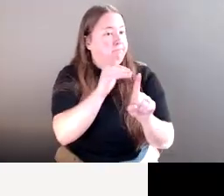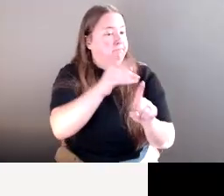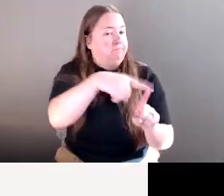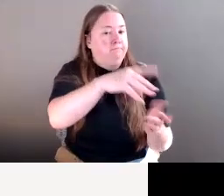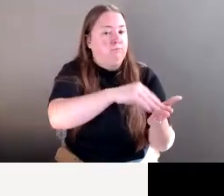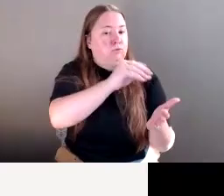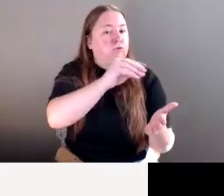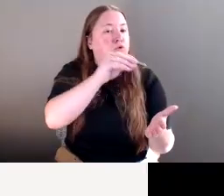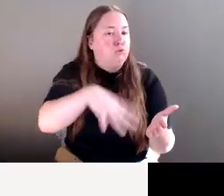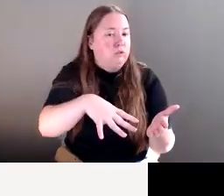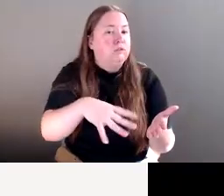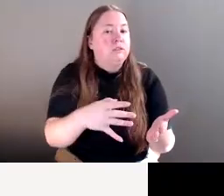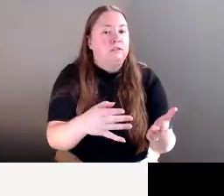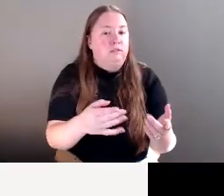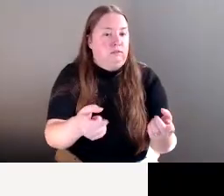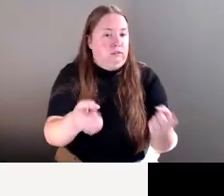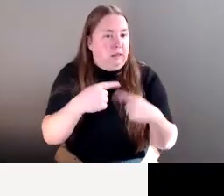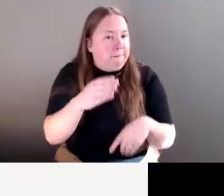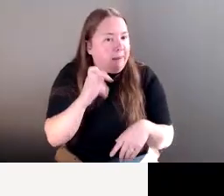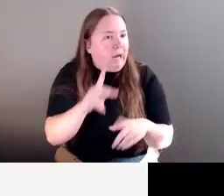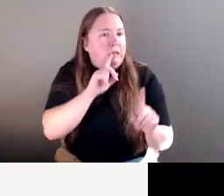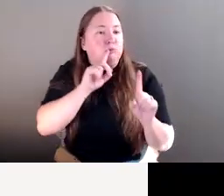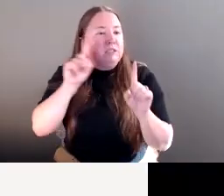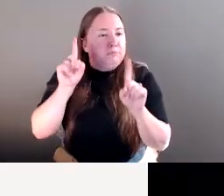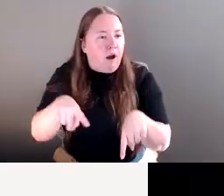there, they have to come back and make those, complete those tasks.